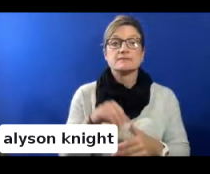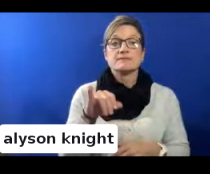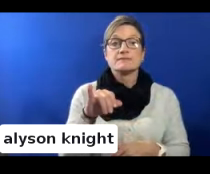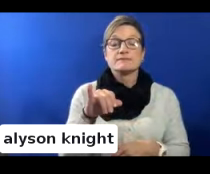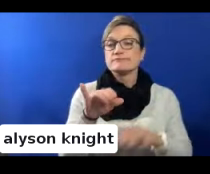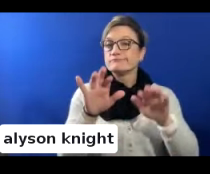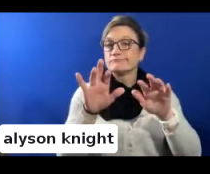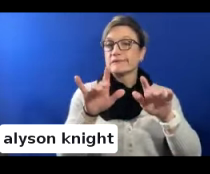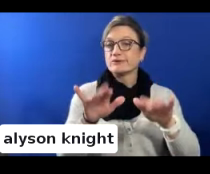any, in the next question.